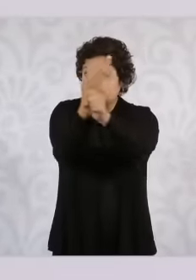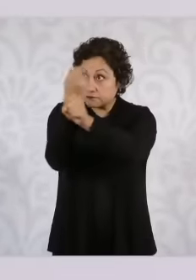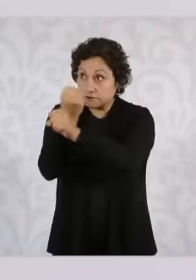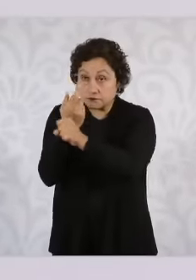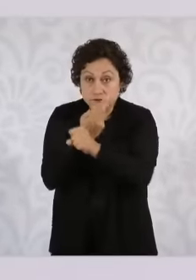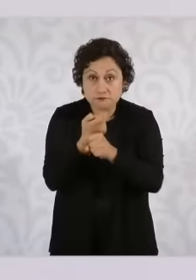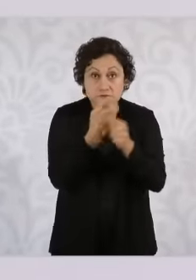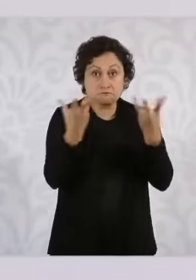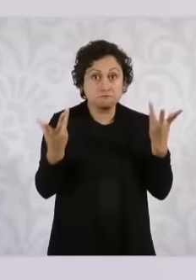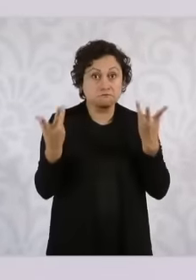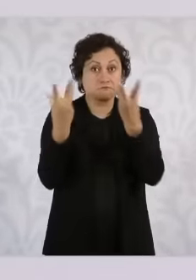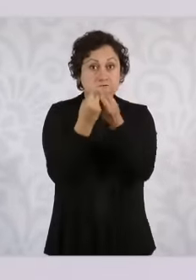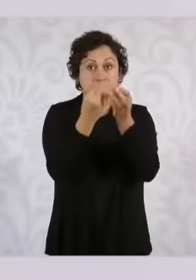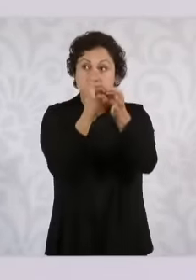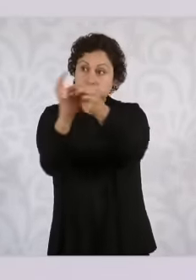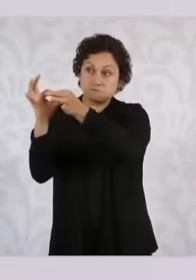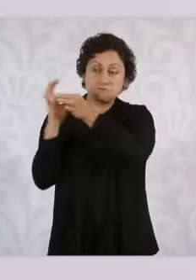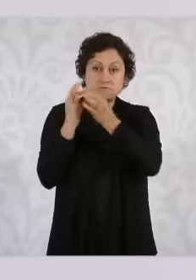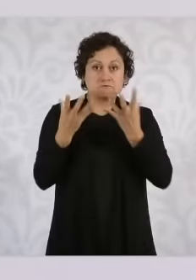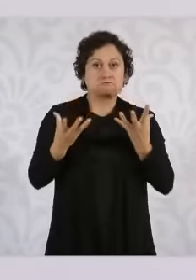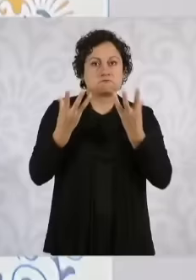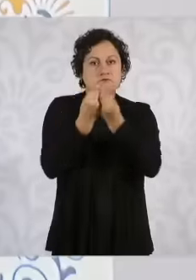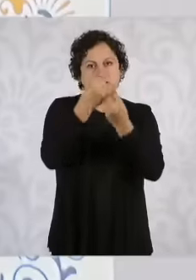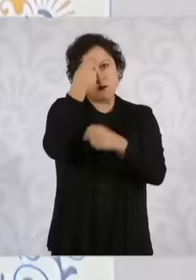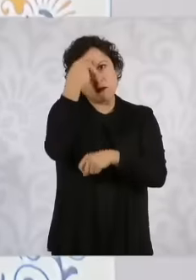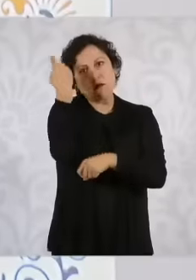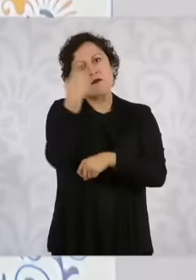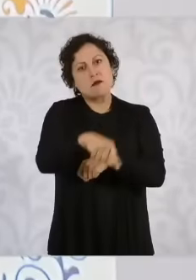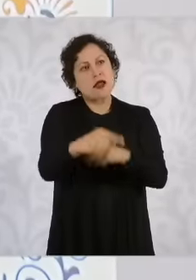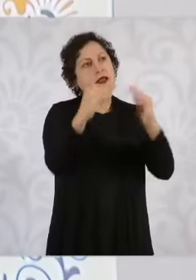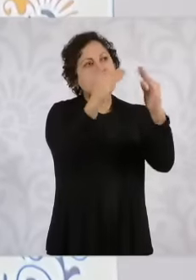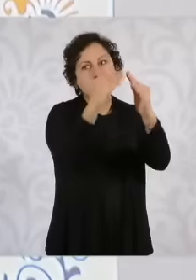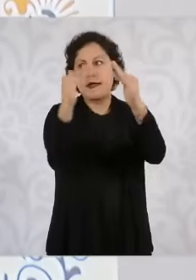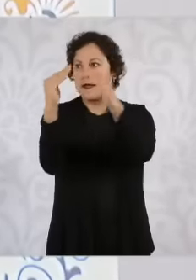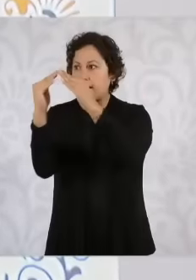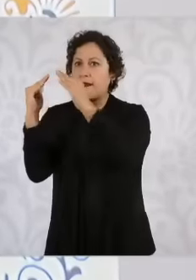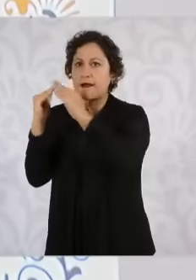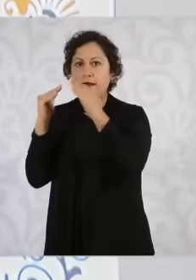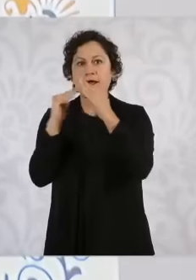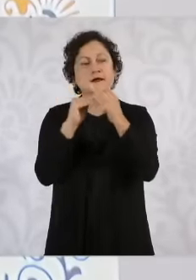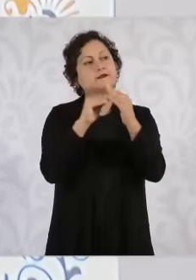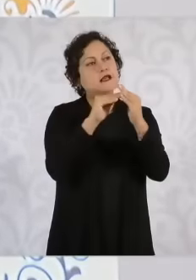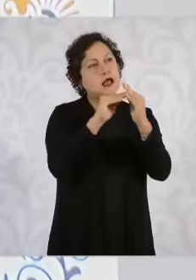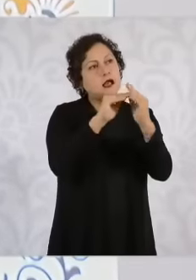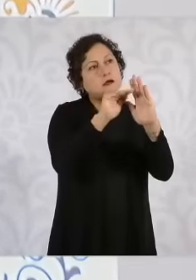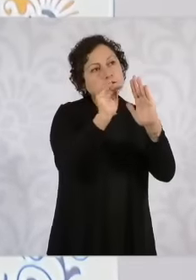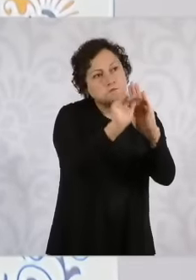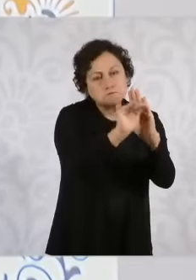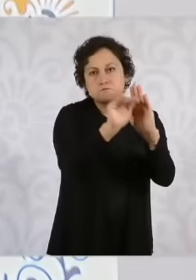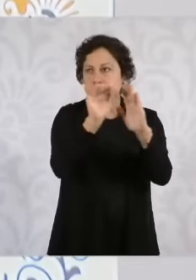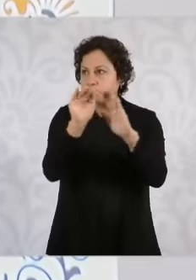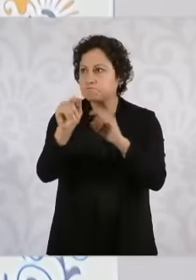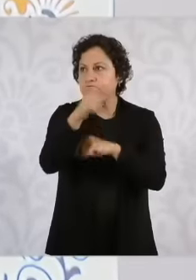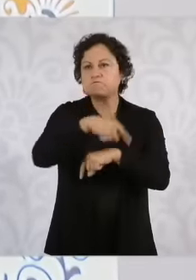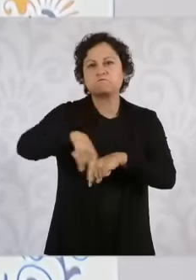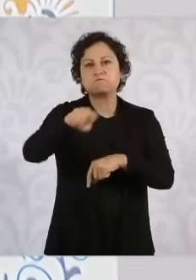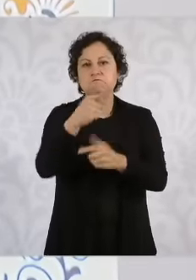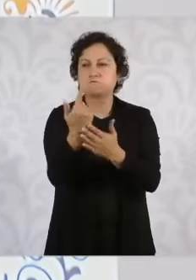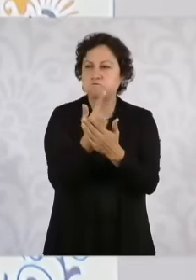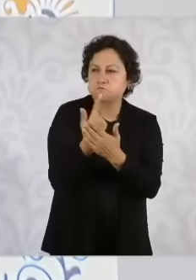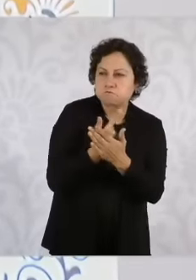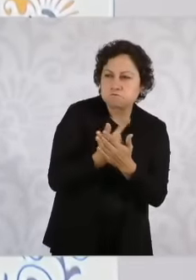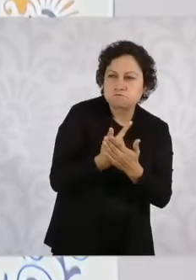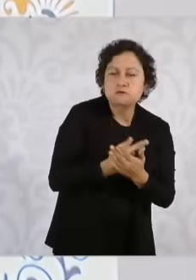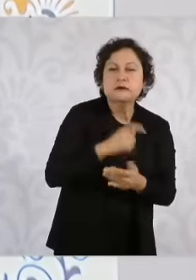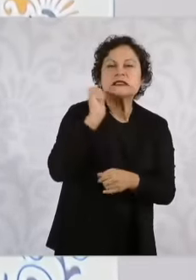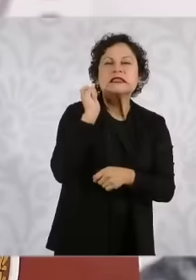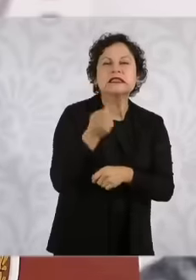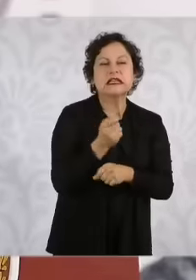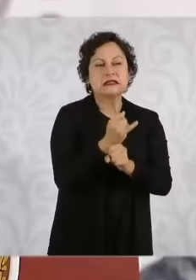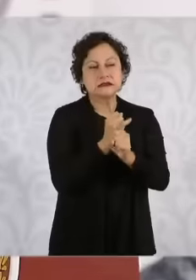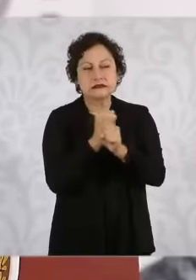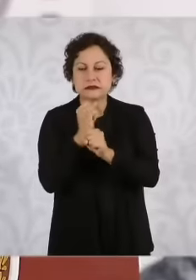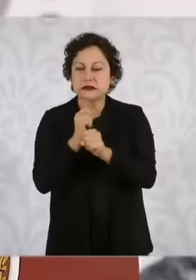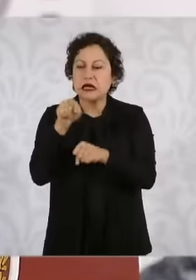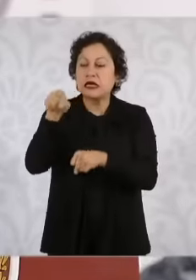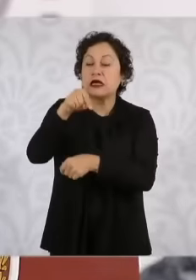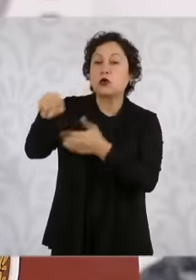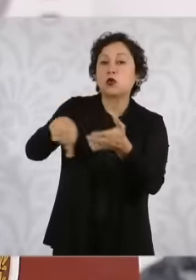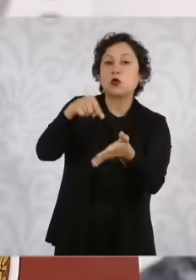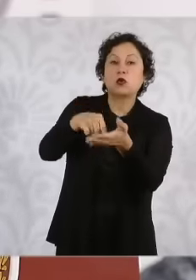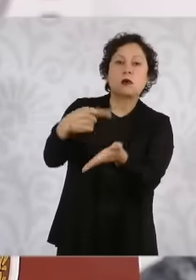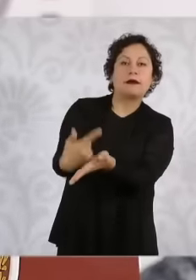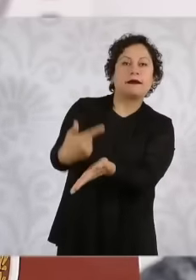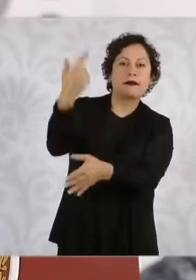knock house to house in Los polygons with the highest crime rate, what was the objective of this, providing